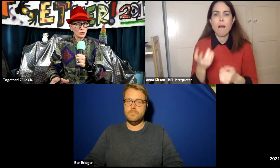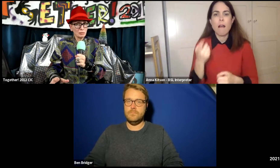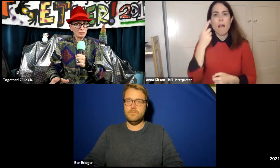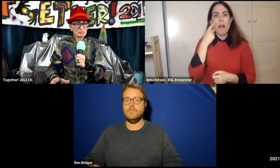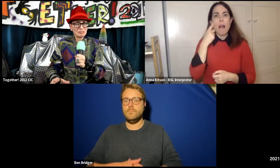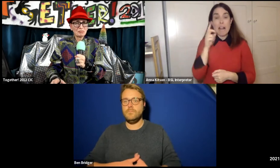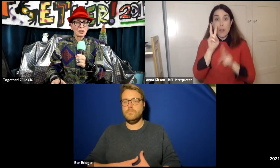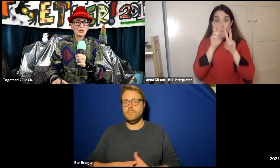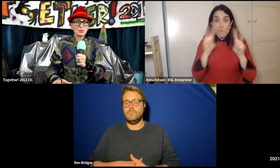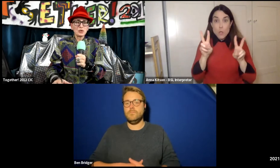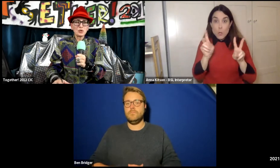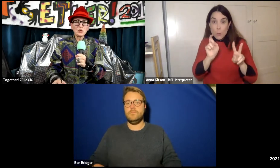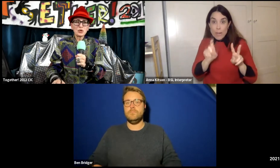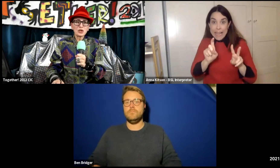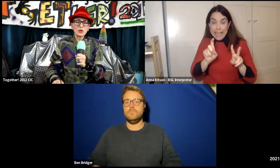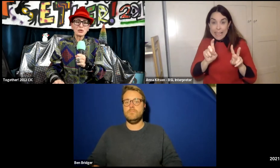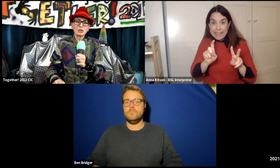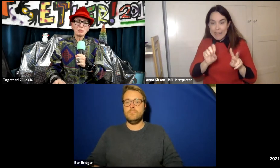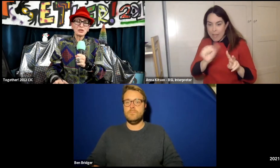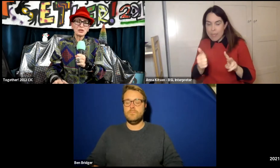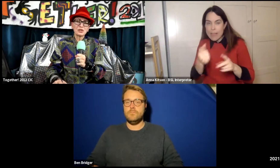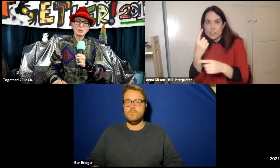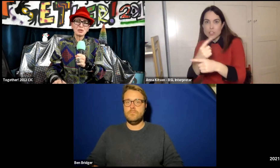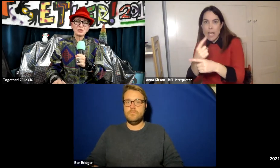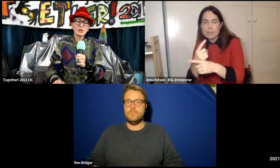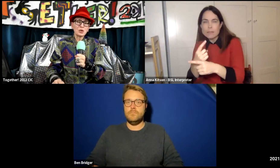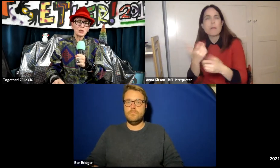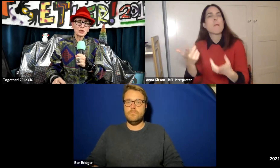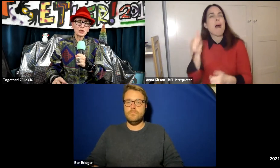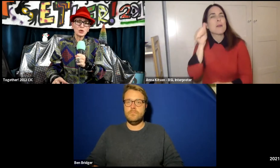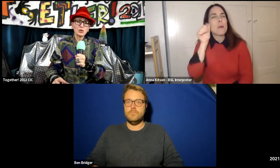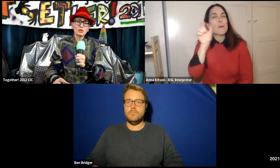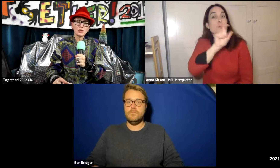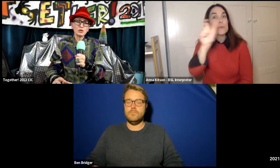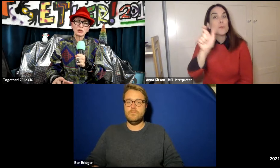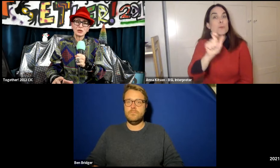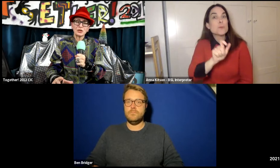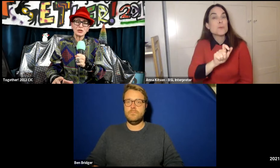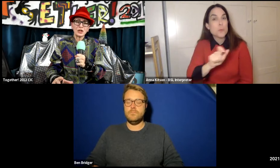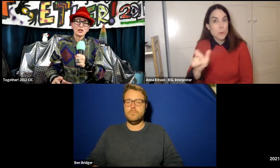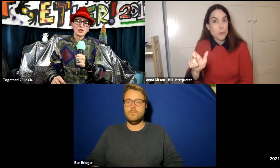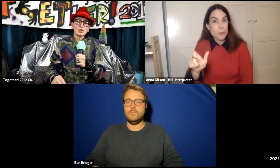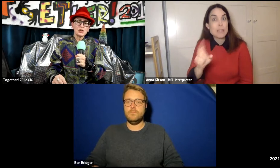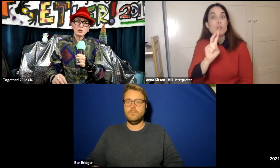Zoom ban be a bit deceptive, you want